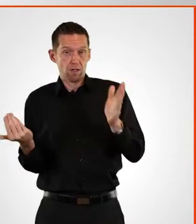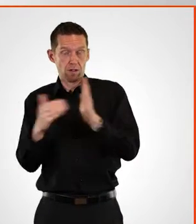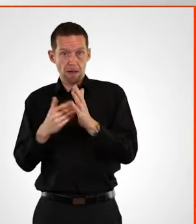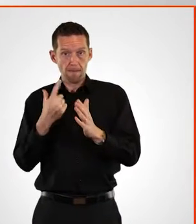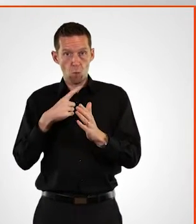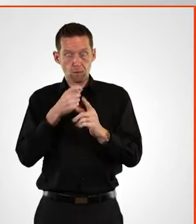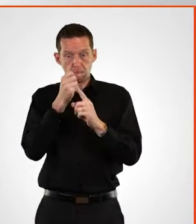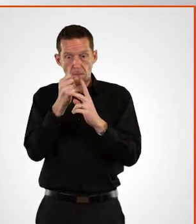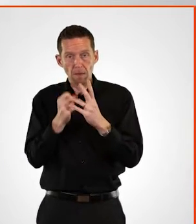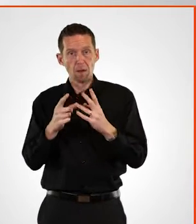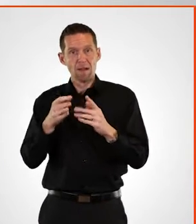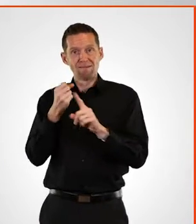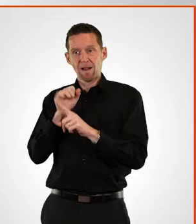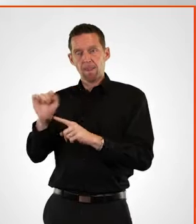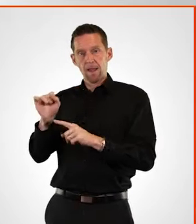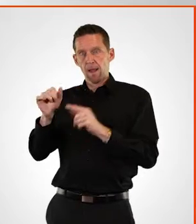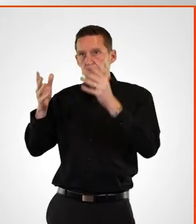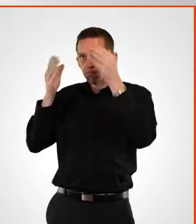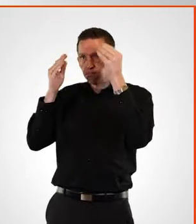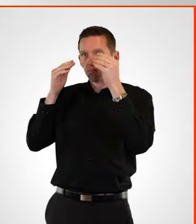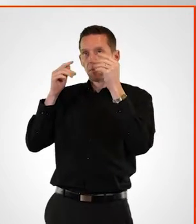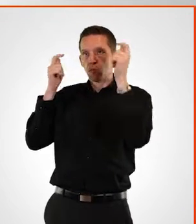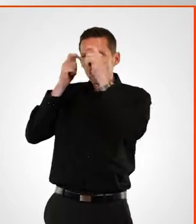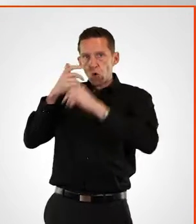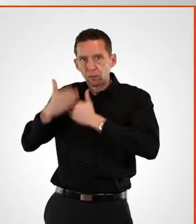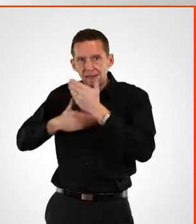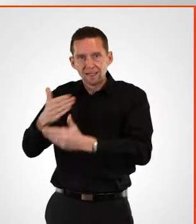because it affects the processing and it affects how we attend.